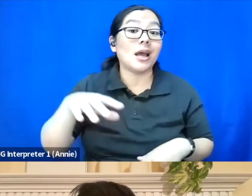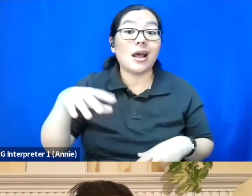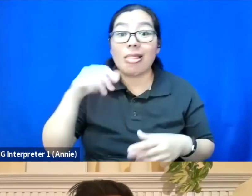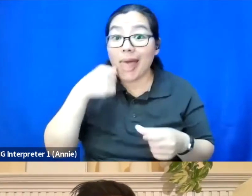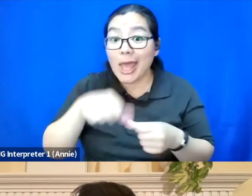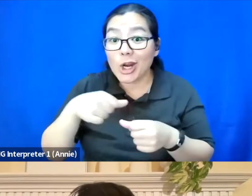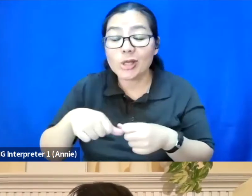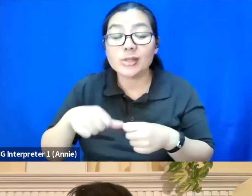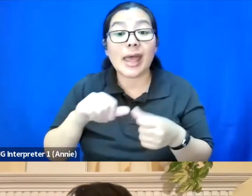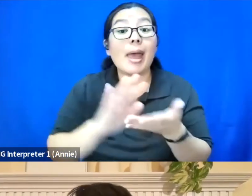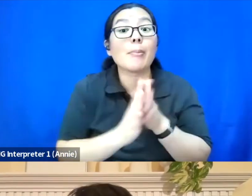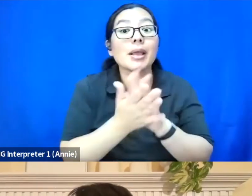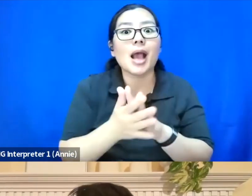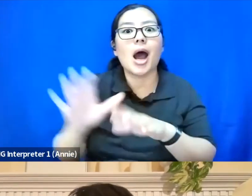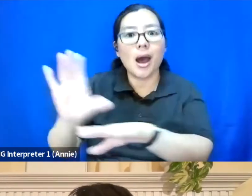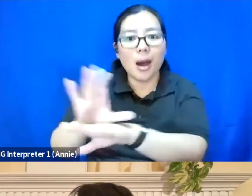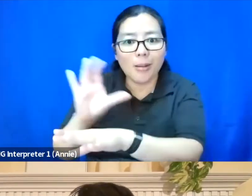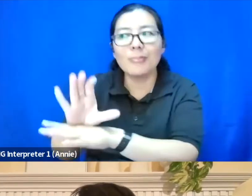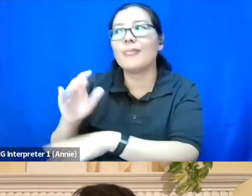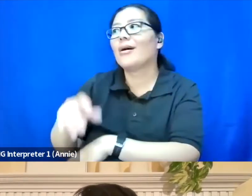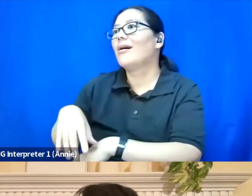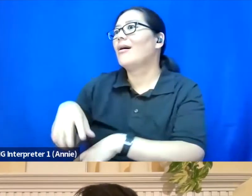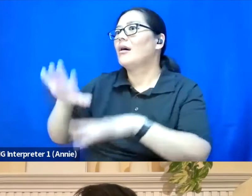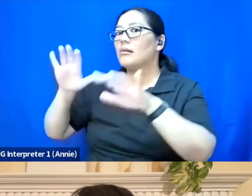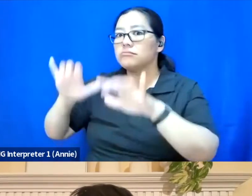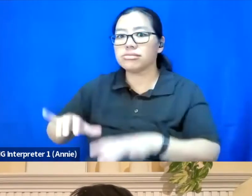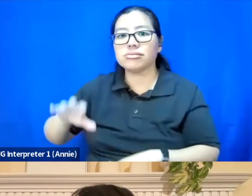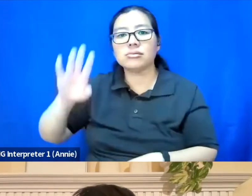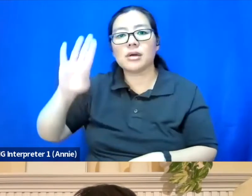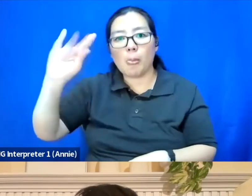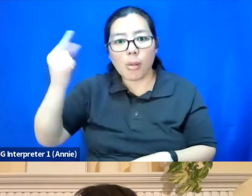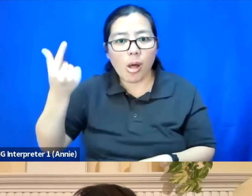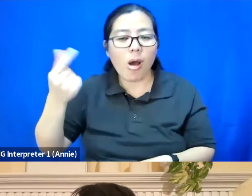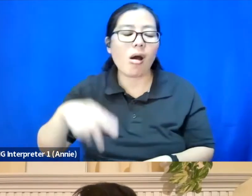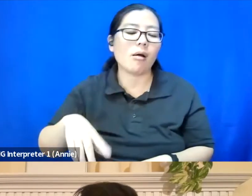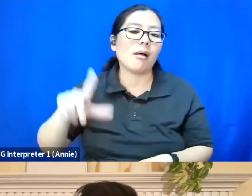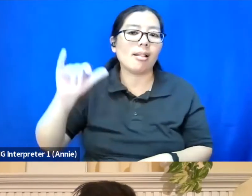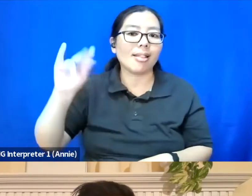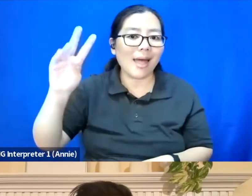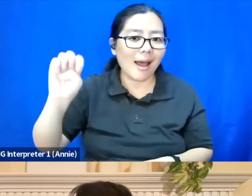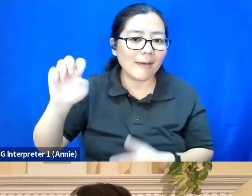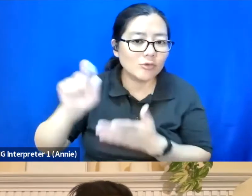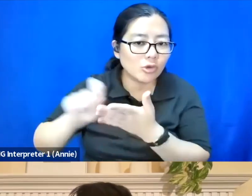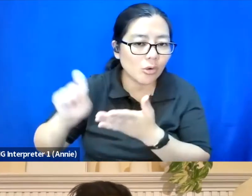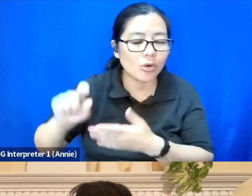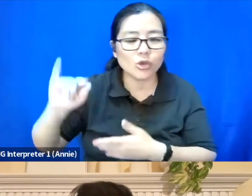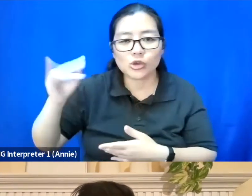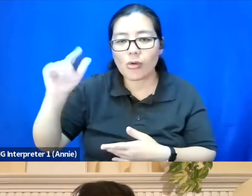I can just a DM in, like, a day -- but that search for community,